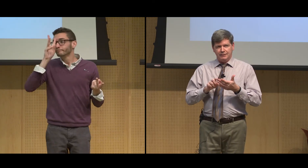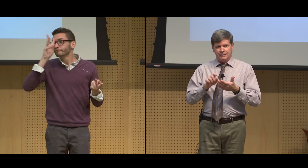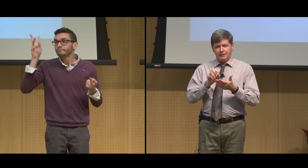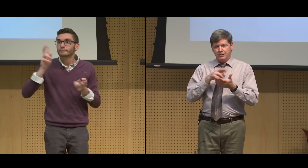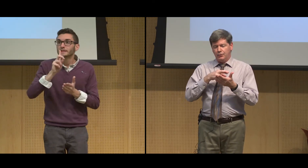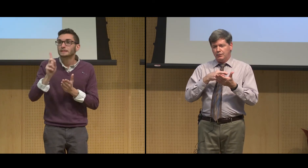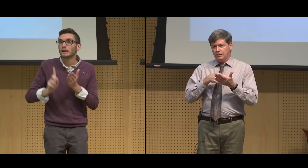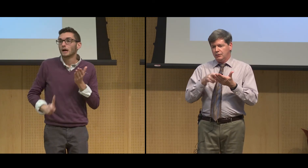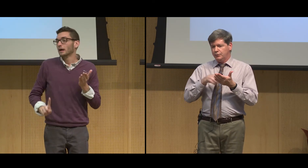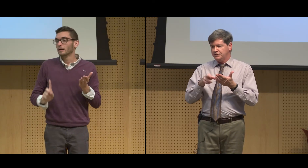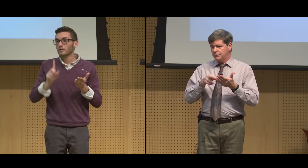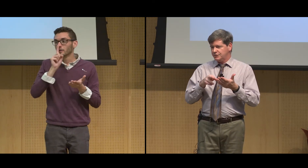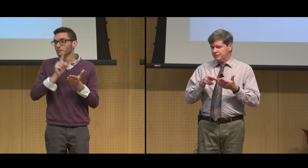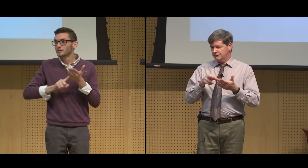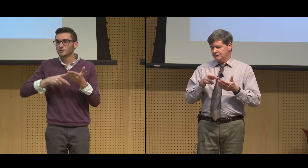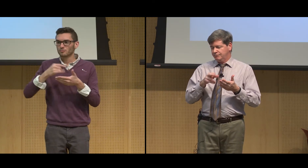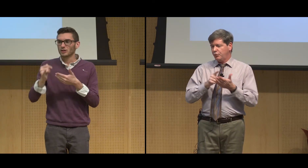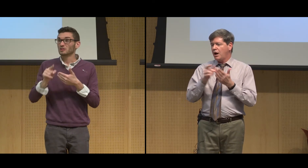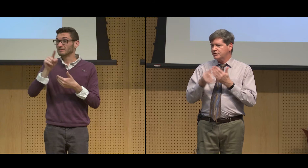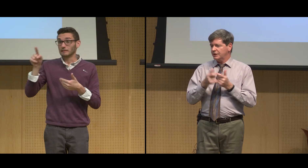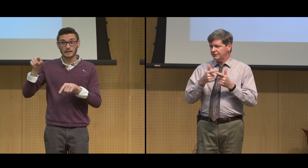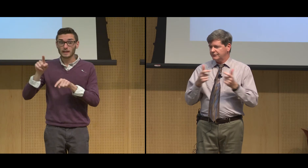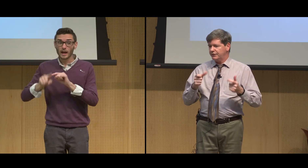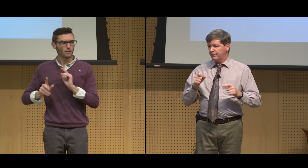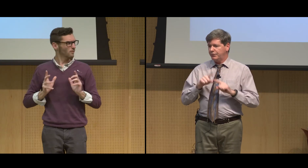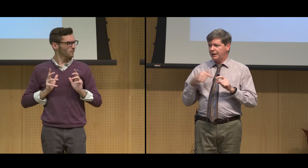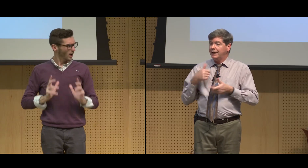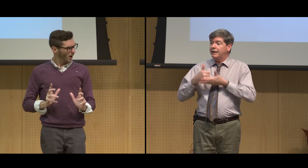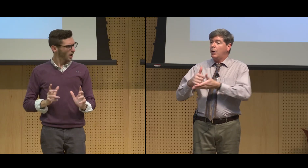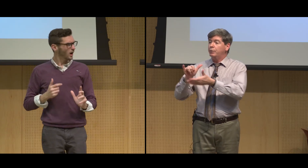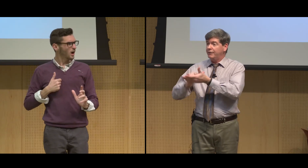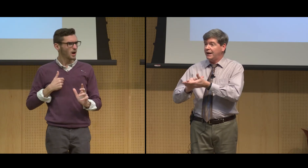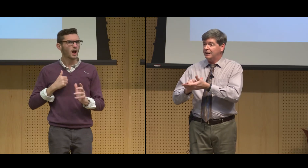a research project, et cetera, but I can help with that